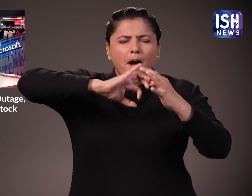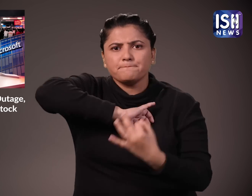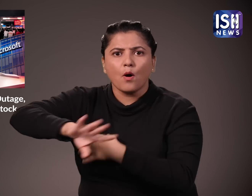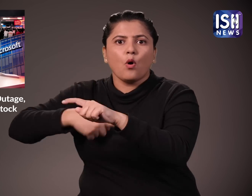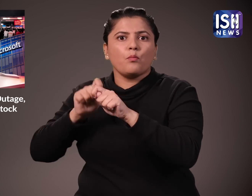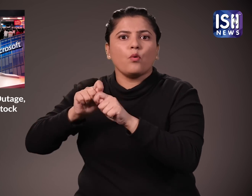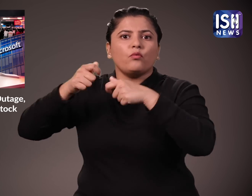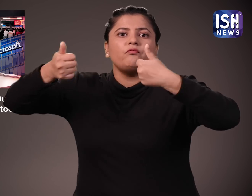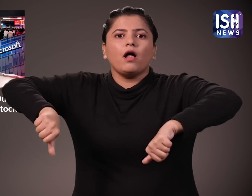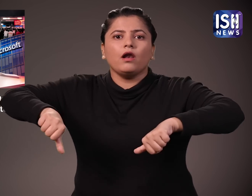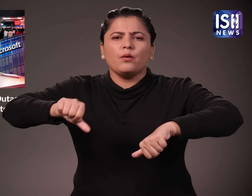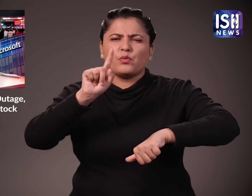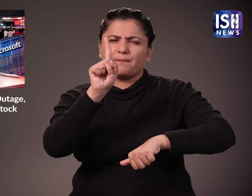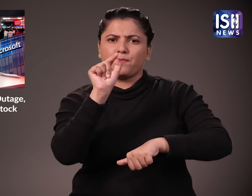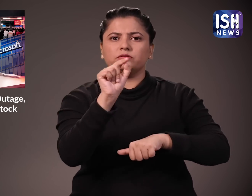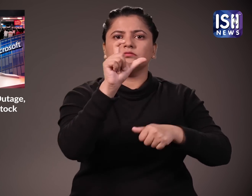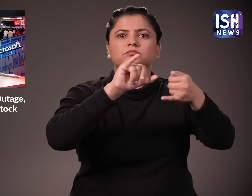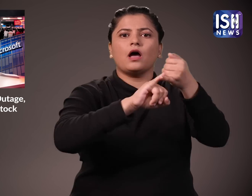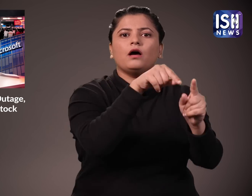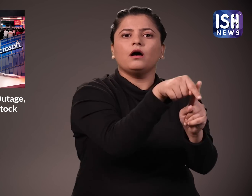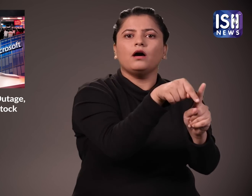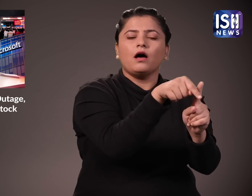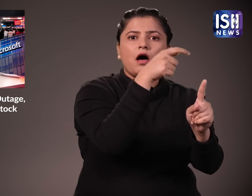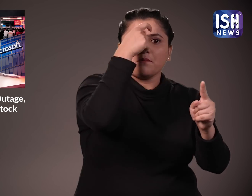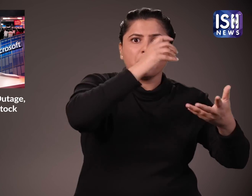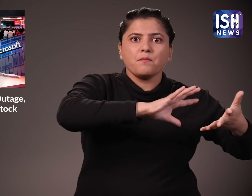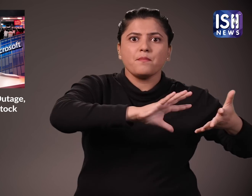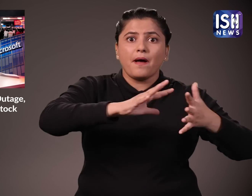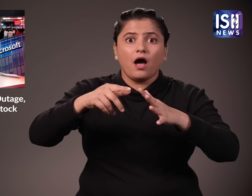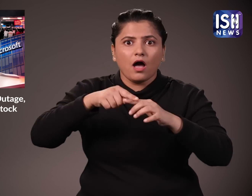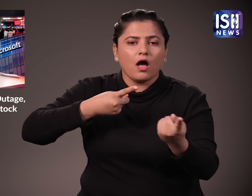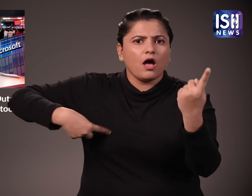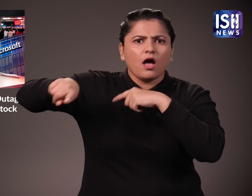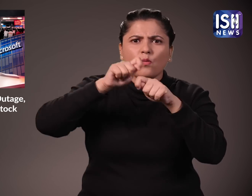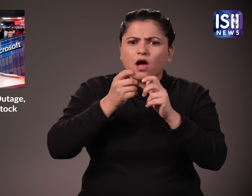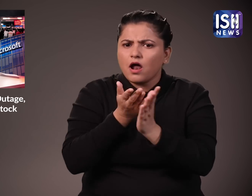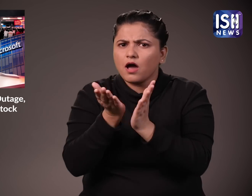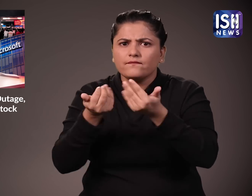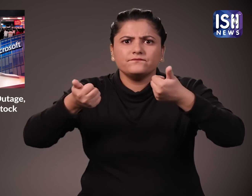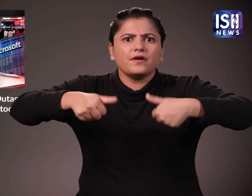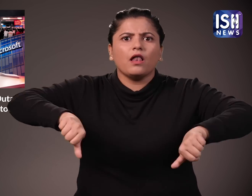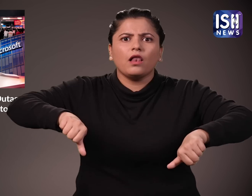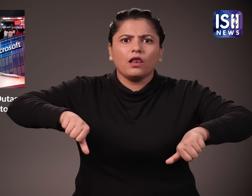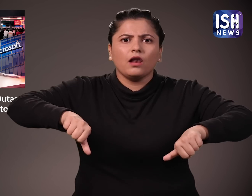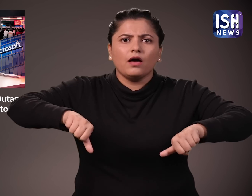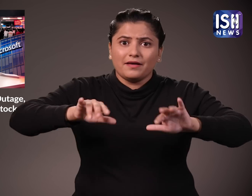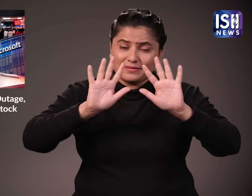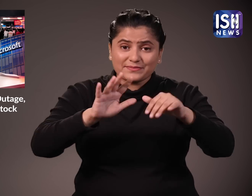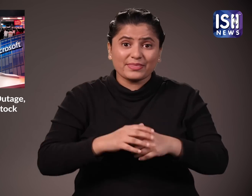Due to which computers failed and everyone's work was stuck.